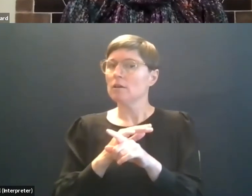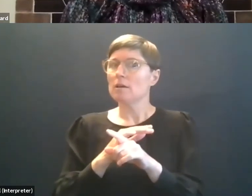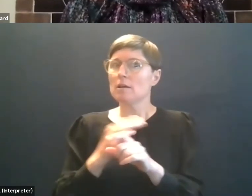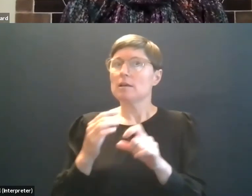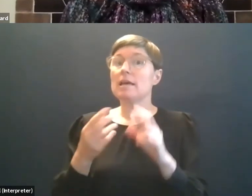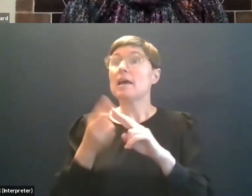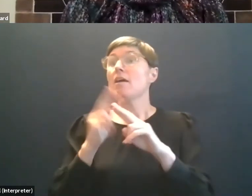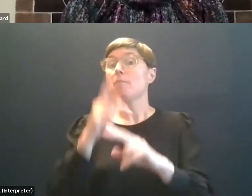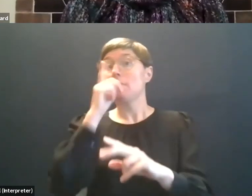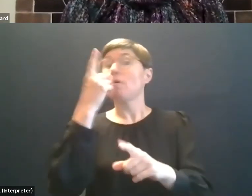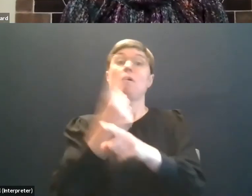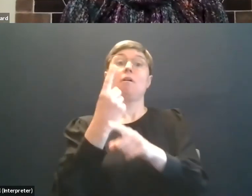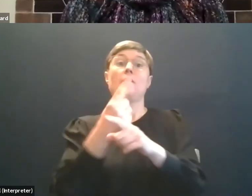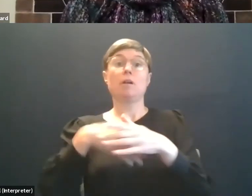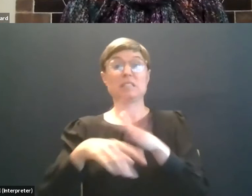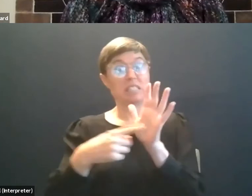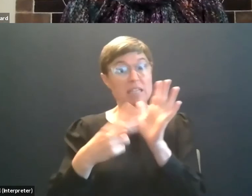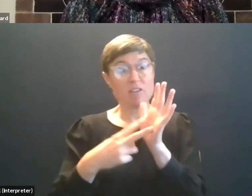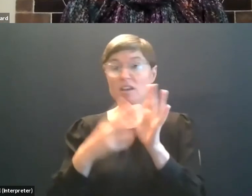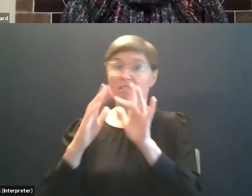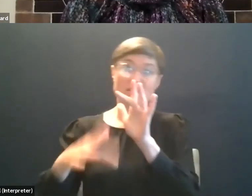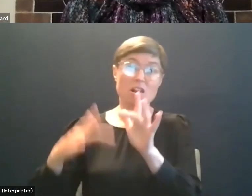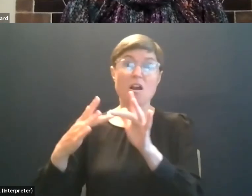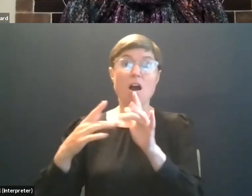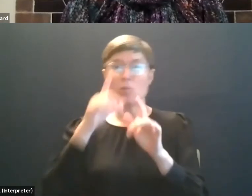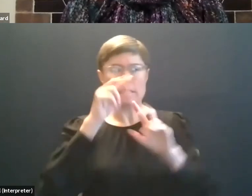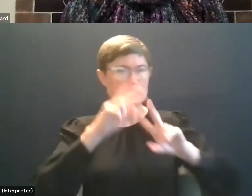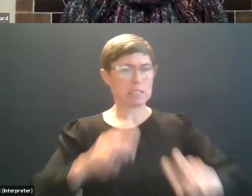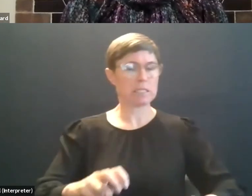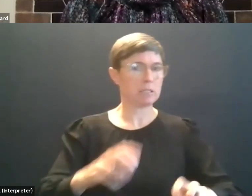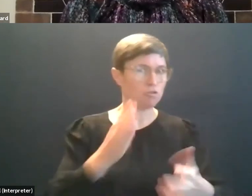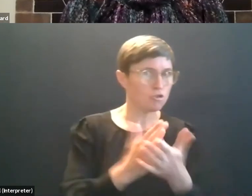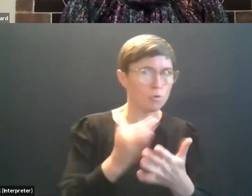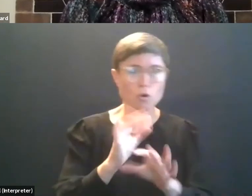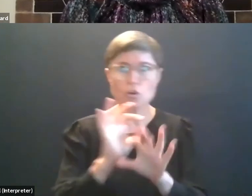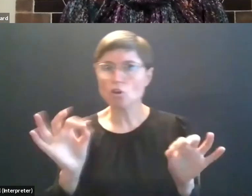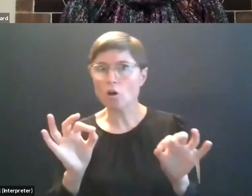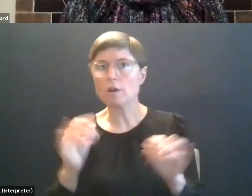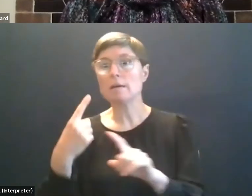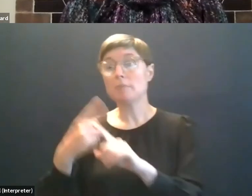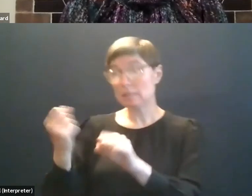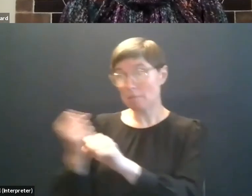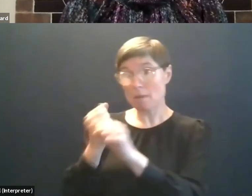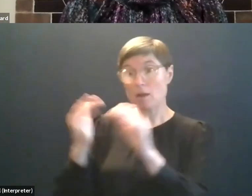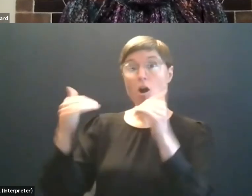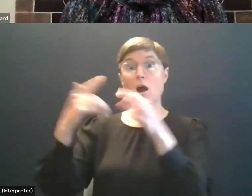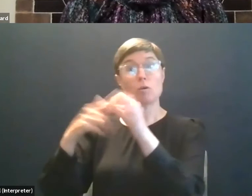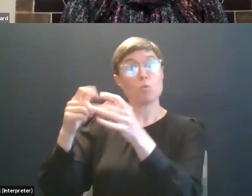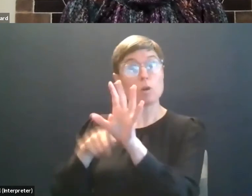made in the media but also to identify high quality resources to enrich public conversations.